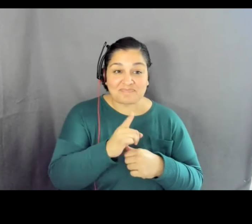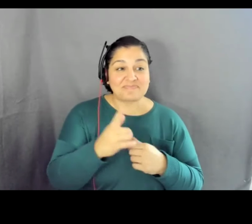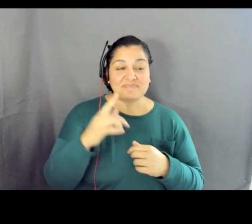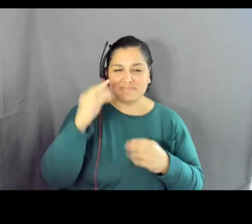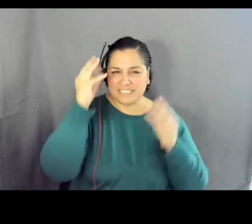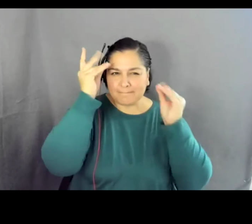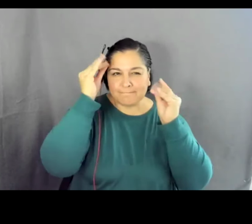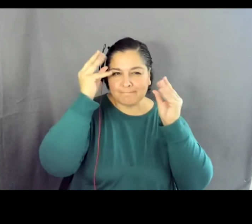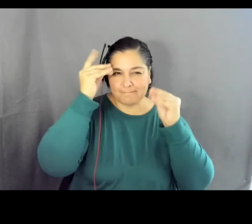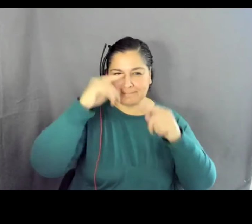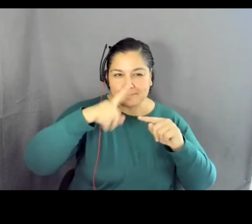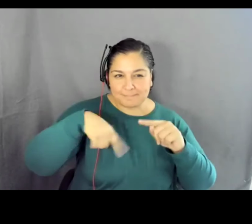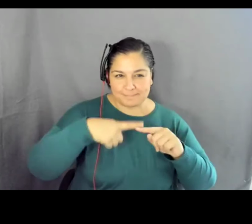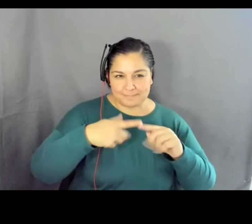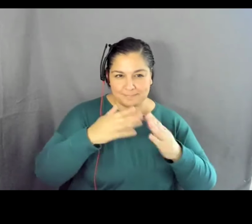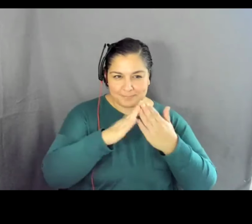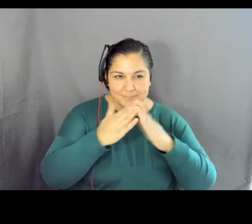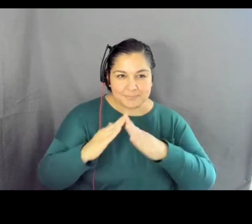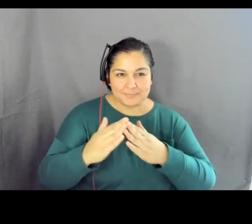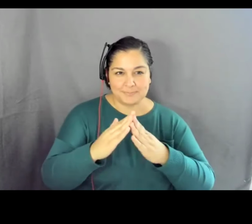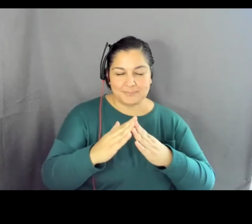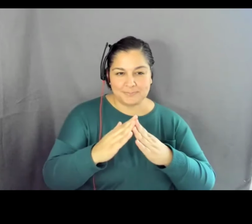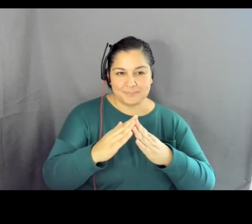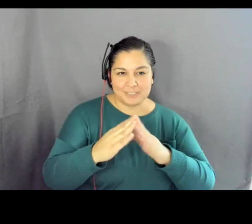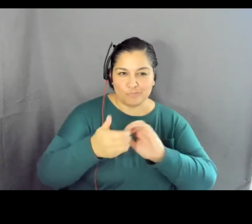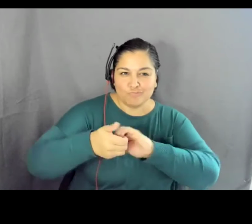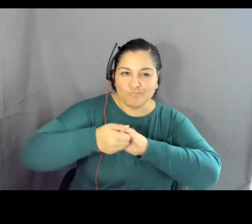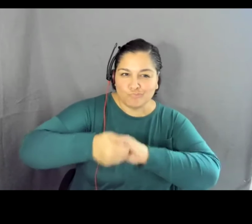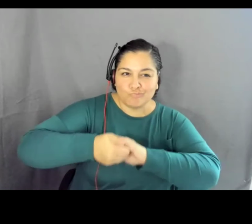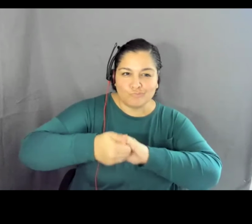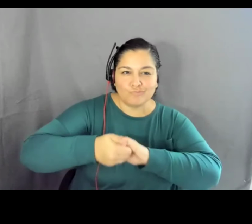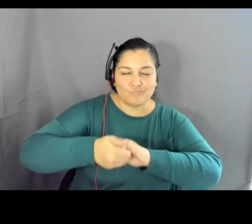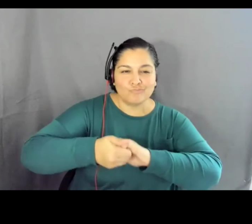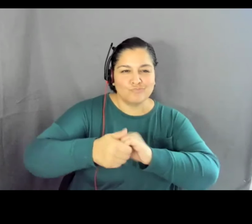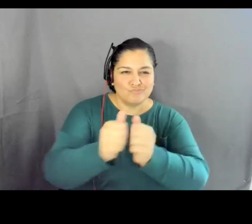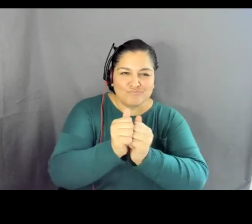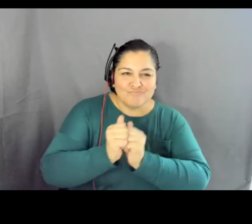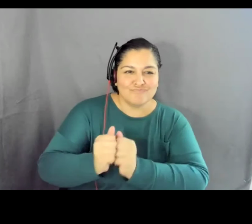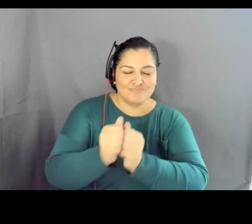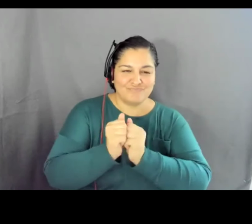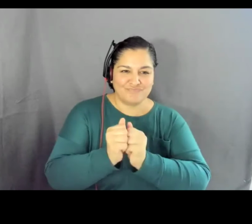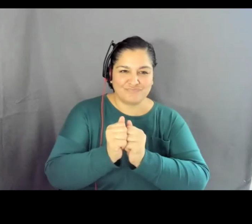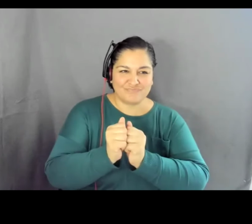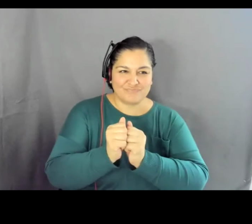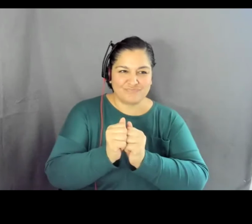community and collaboration and partnership as the sort of central way of working for us.